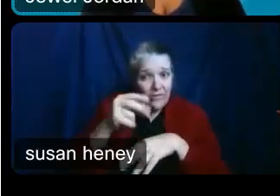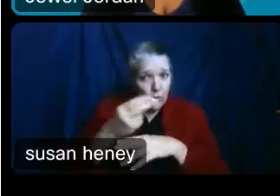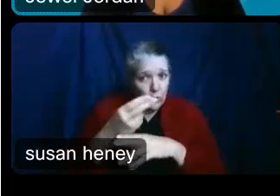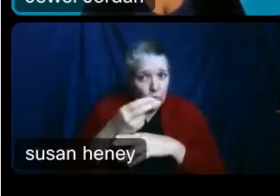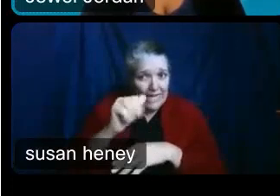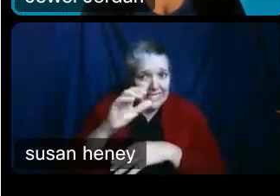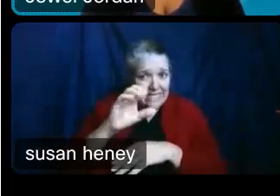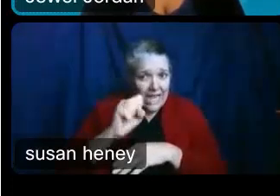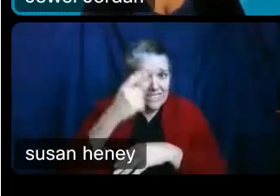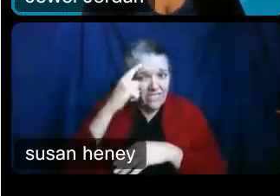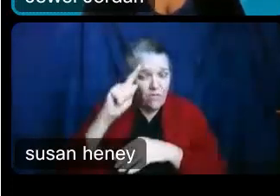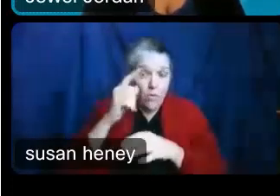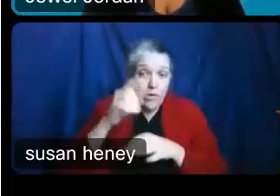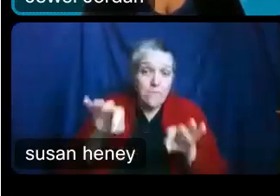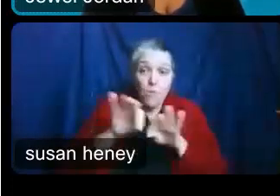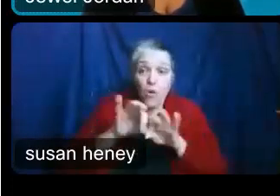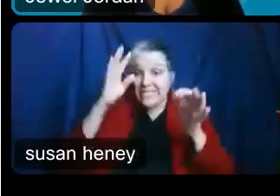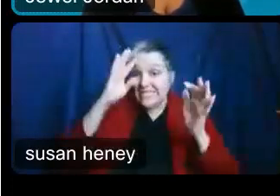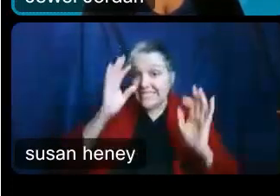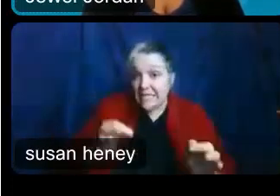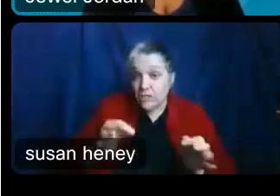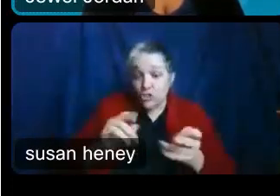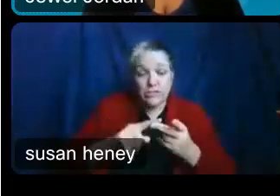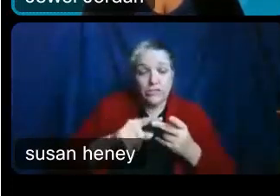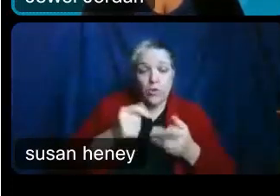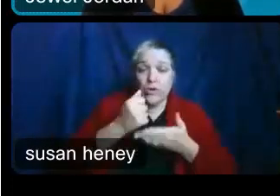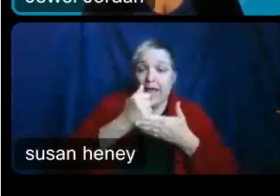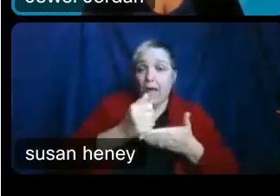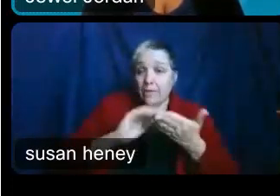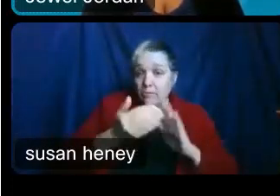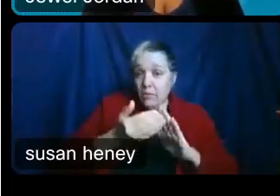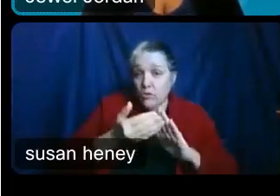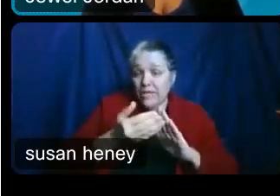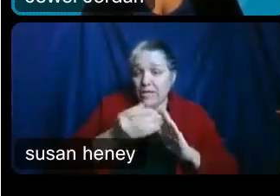an important decision, help your community or expand your business? If so, please share